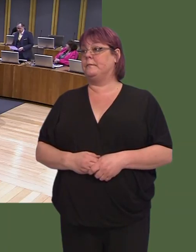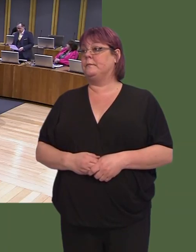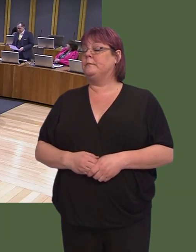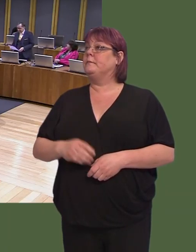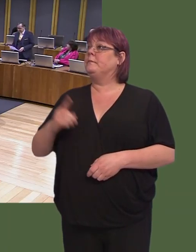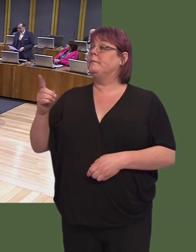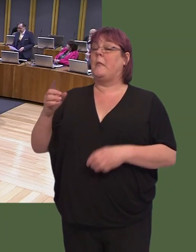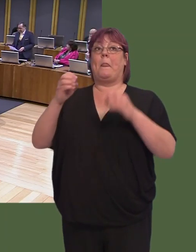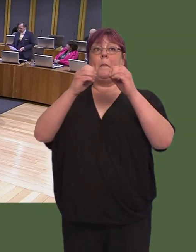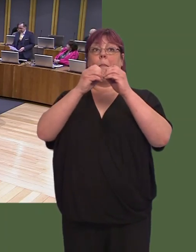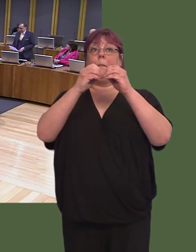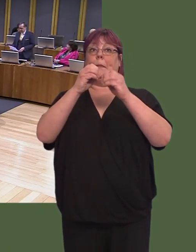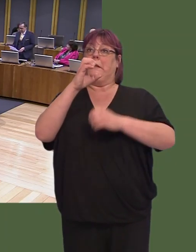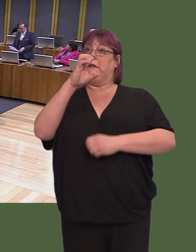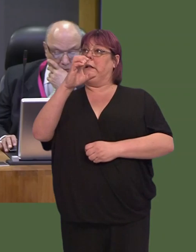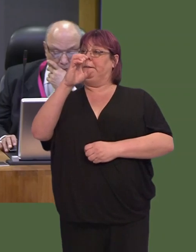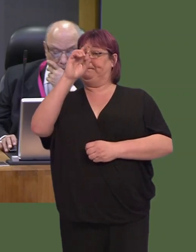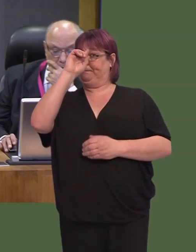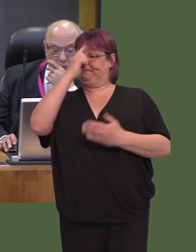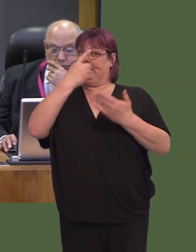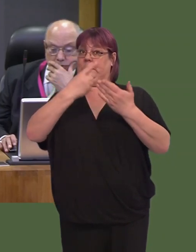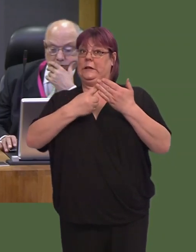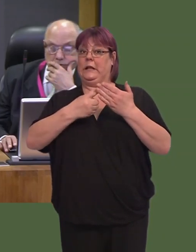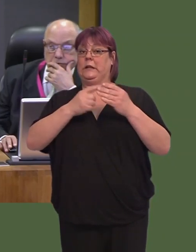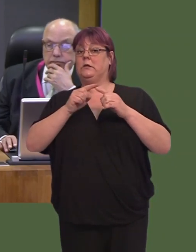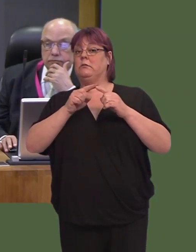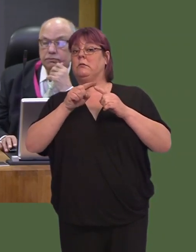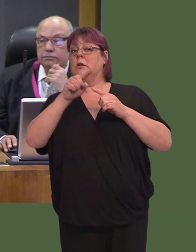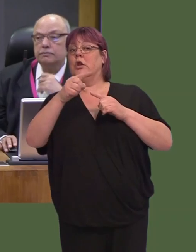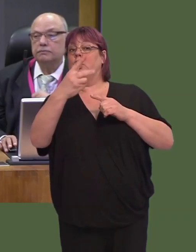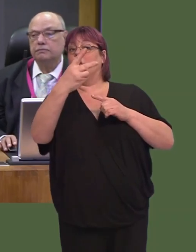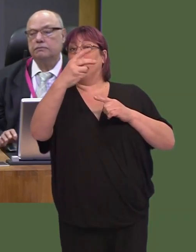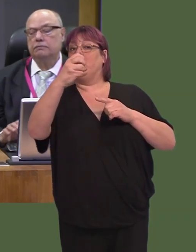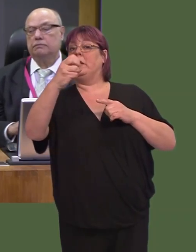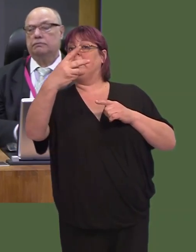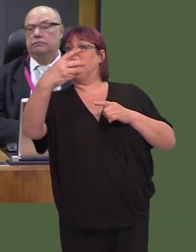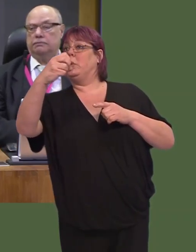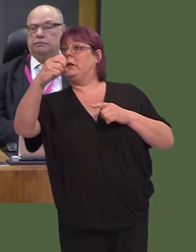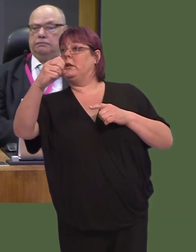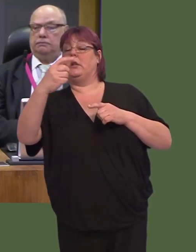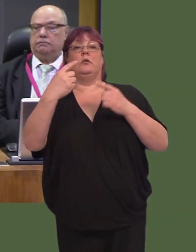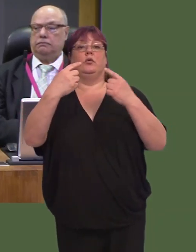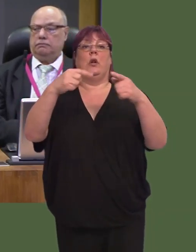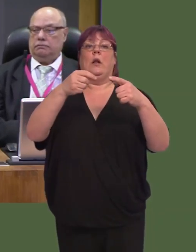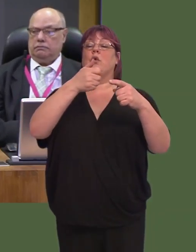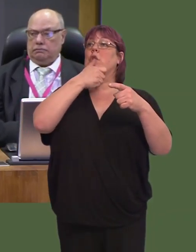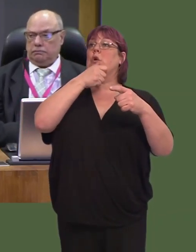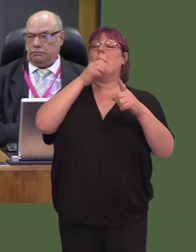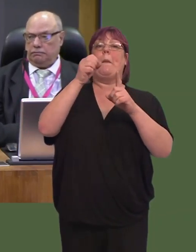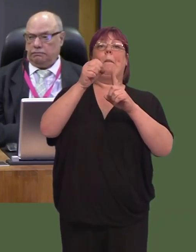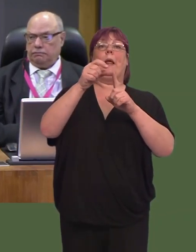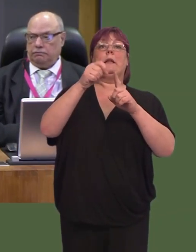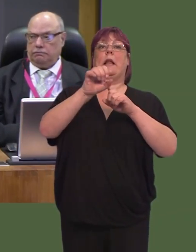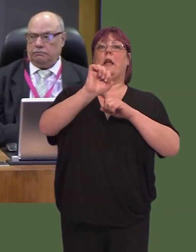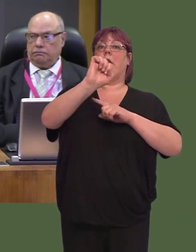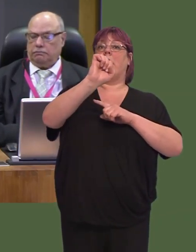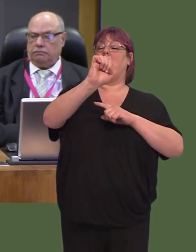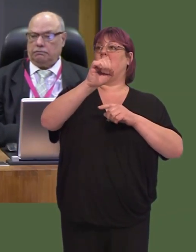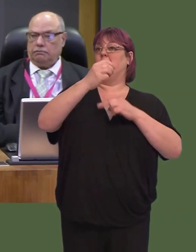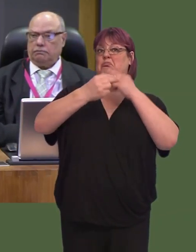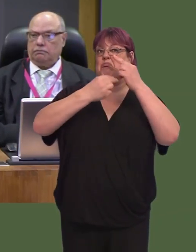to eliminate by 2020 all single-use plastics from their premises, and the royal family,